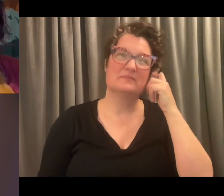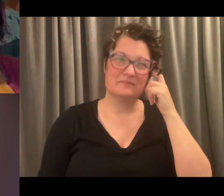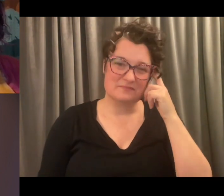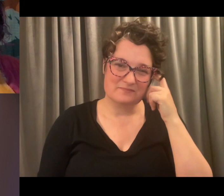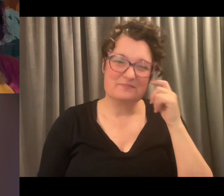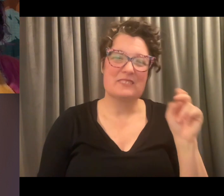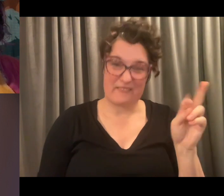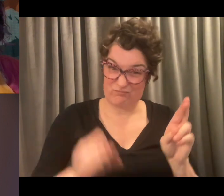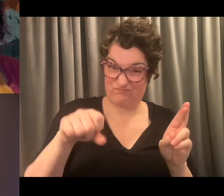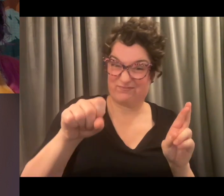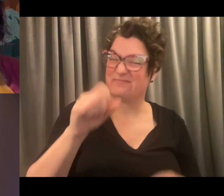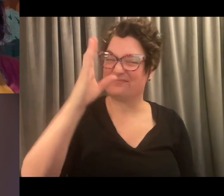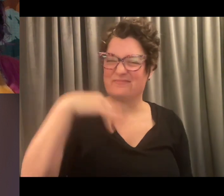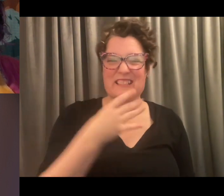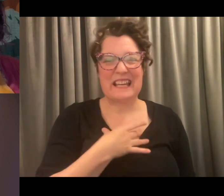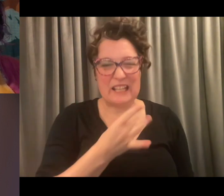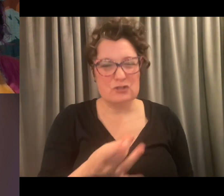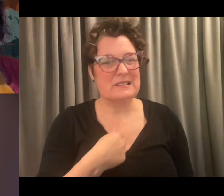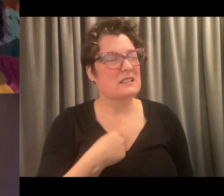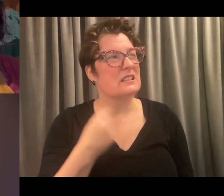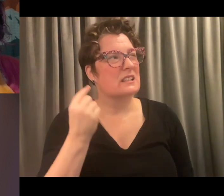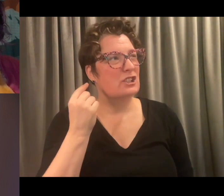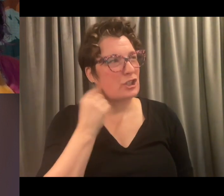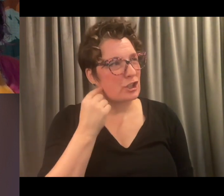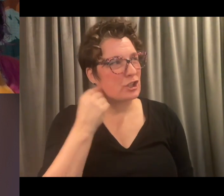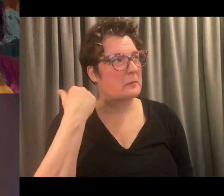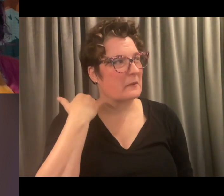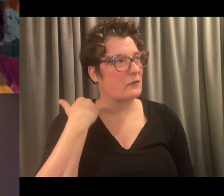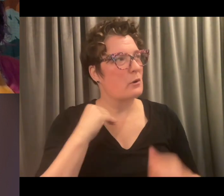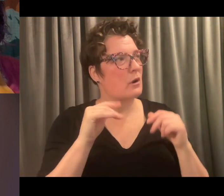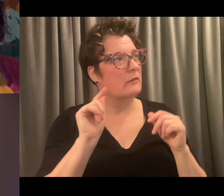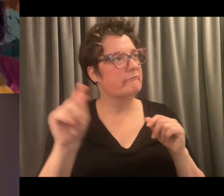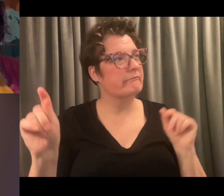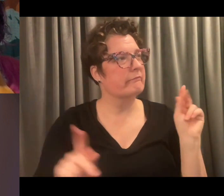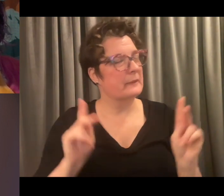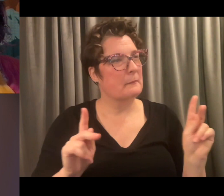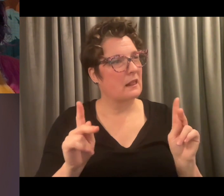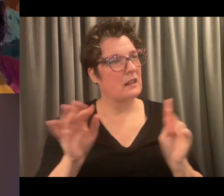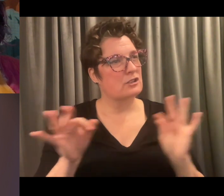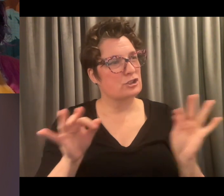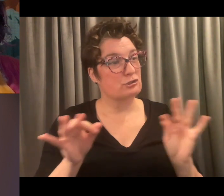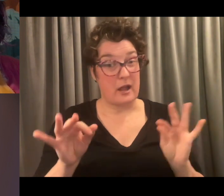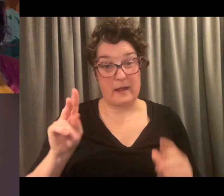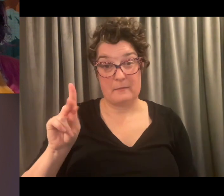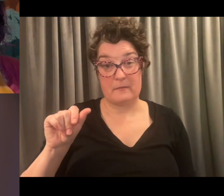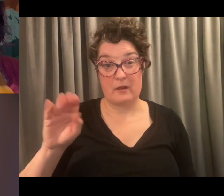people describe, th e kabbalistic sort of marriage of, the like